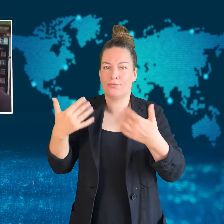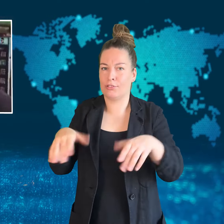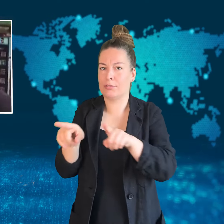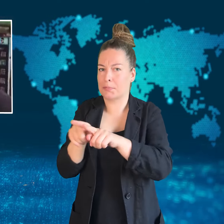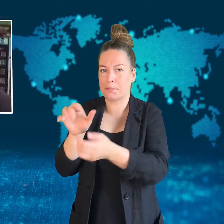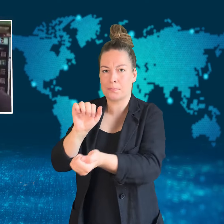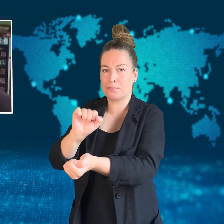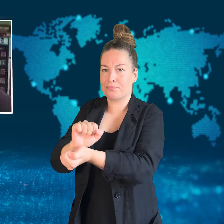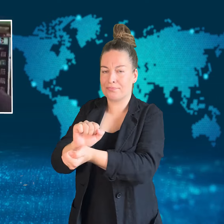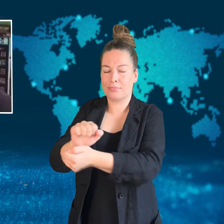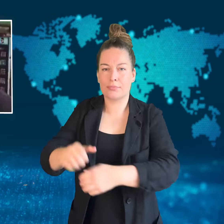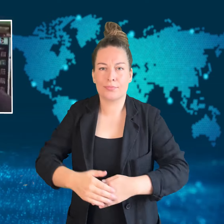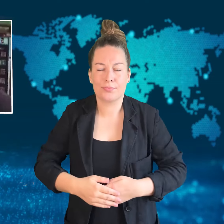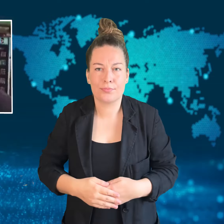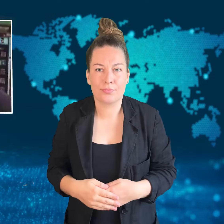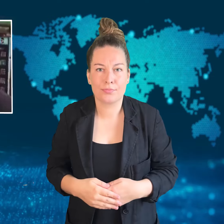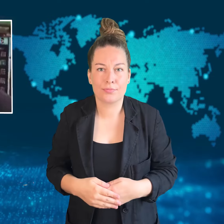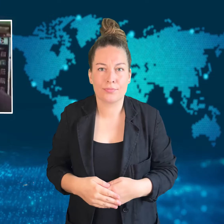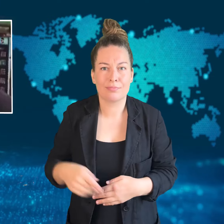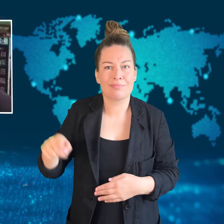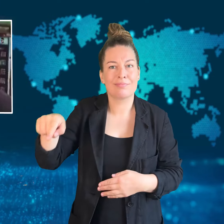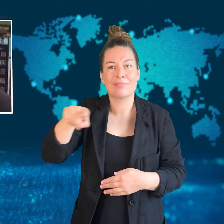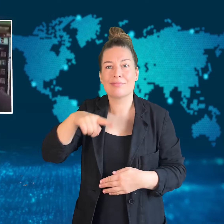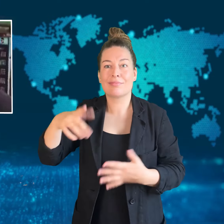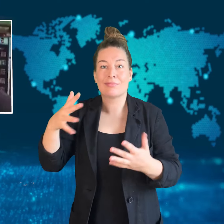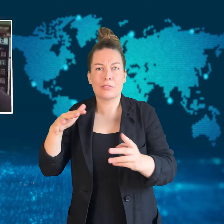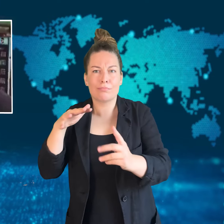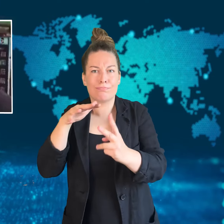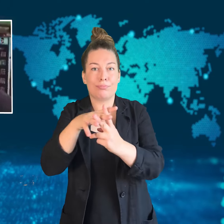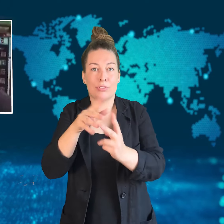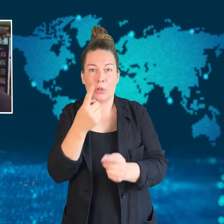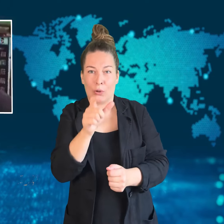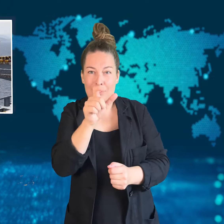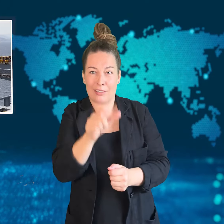One source reported the group's President was arrested as well.